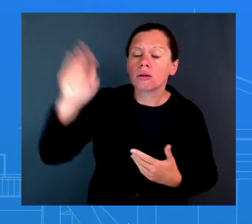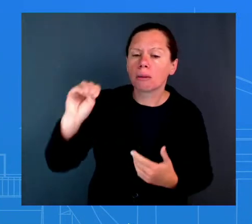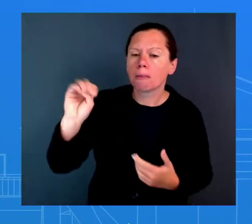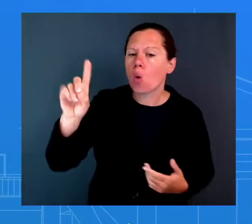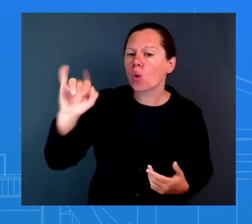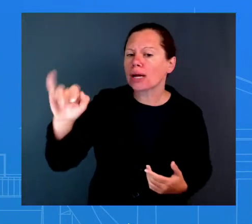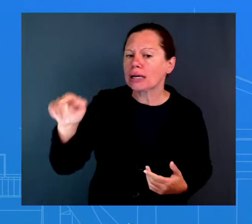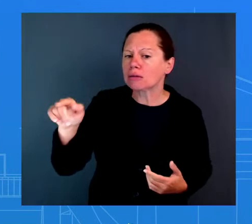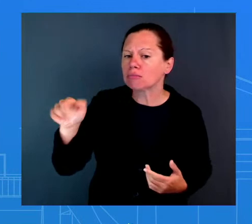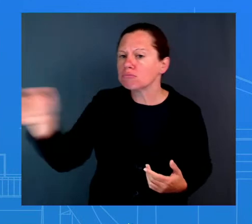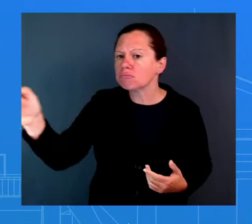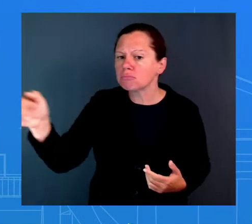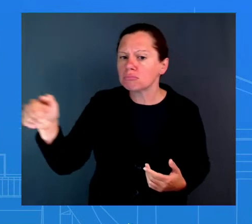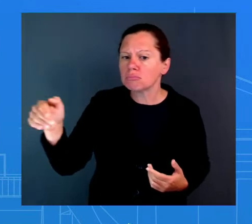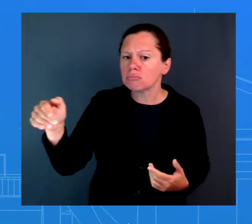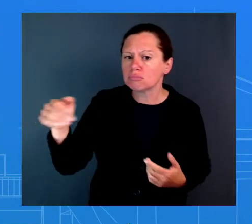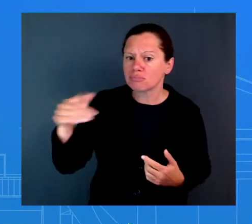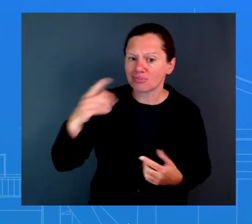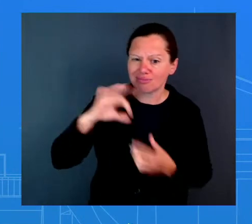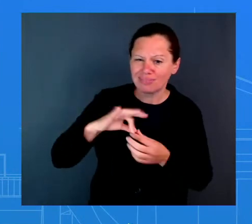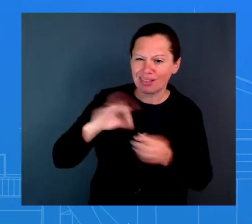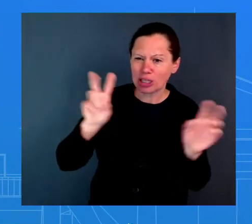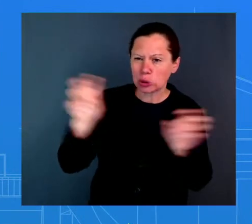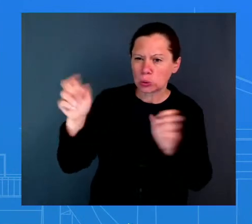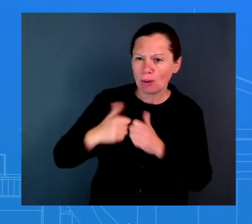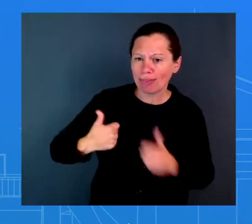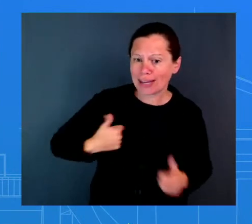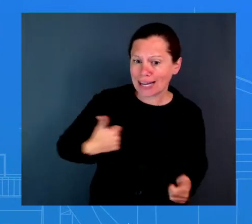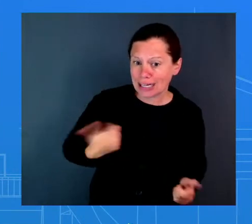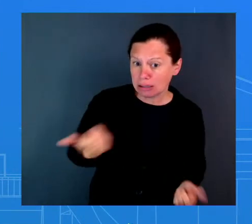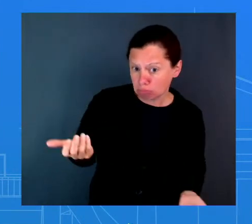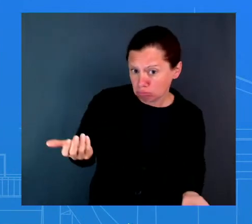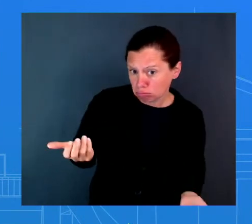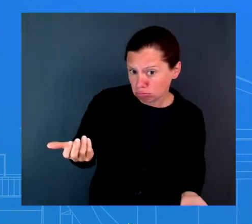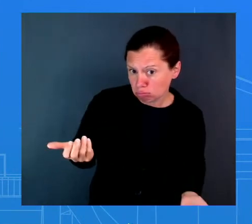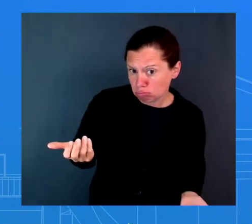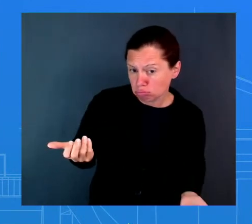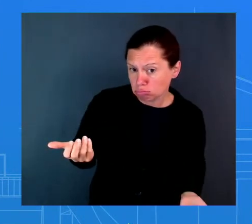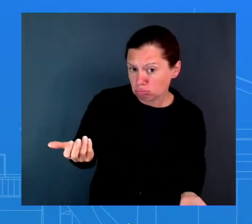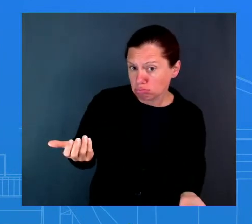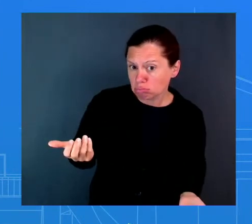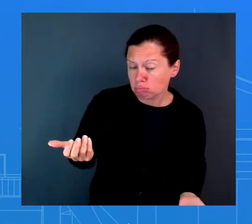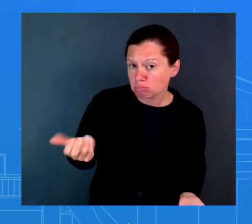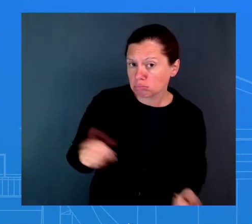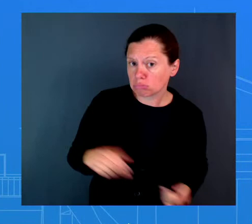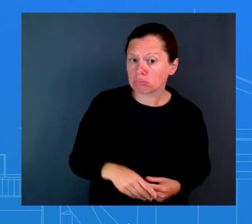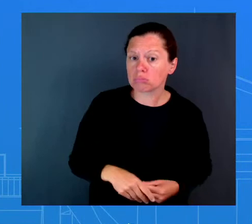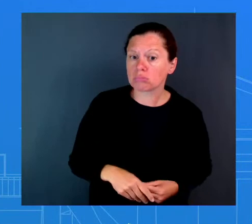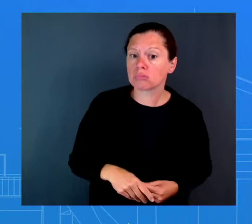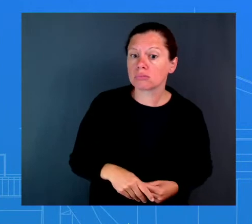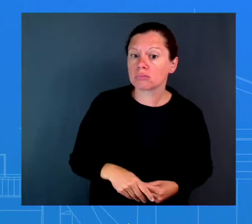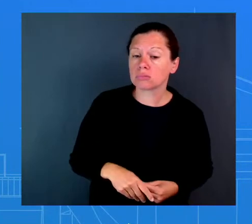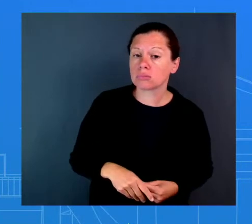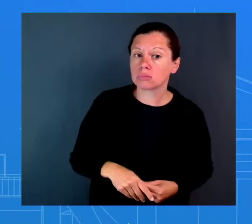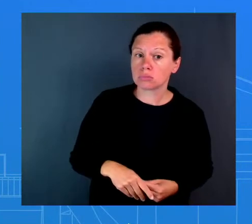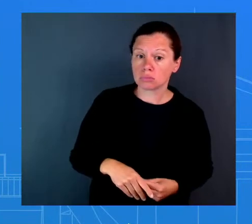And do you see that this incident and -- and that this concern could drive a wedge